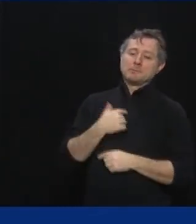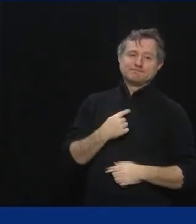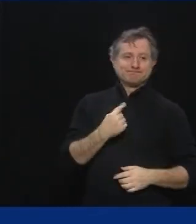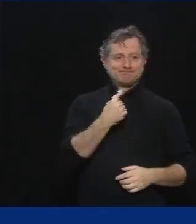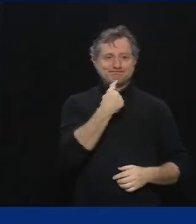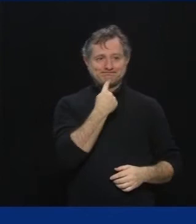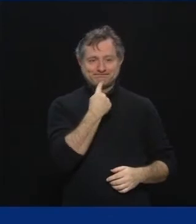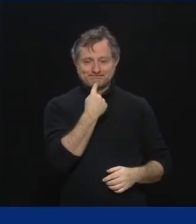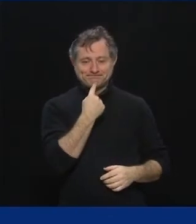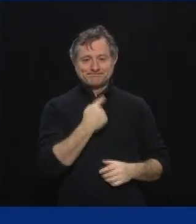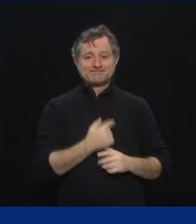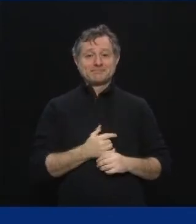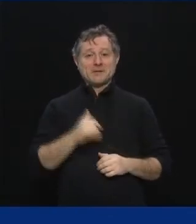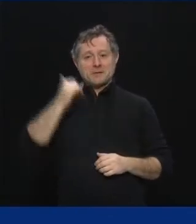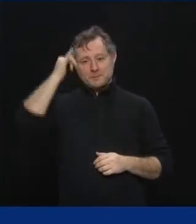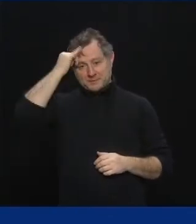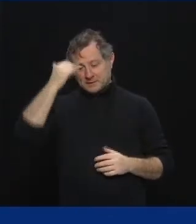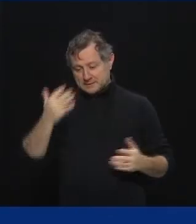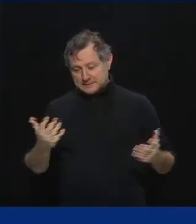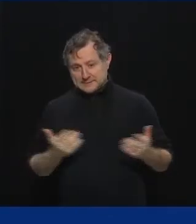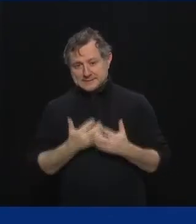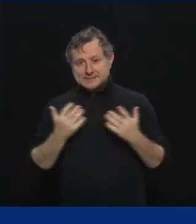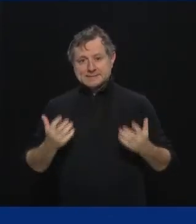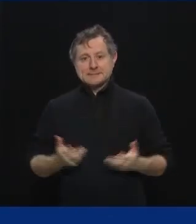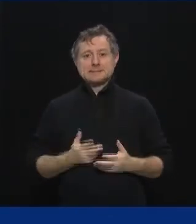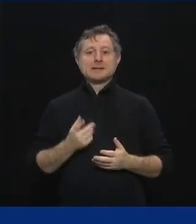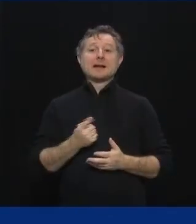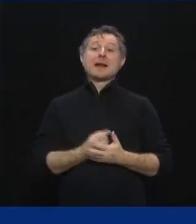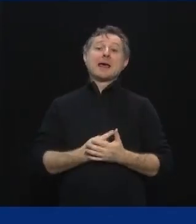RESEARCH AND DEVELOPMENT IN THIS. ALL RIGHT. I WANTED TO TELL EVERYBODY WE